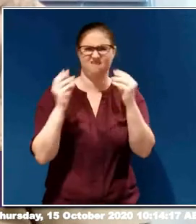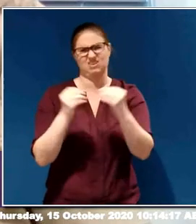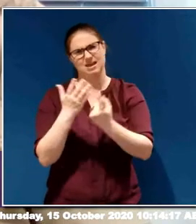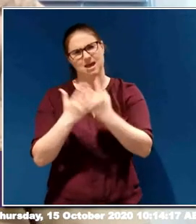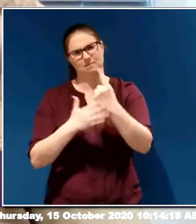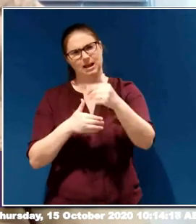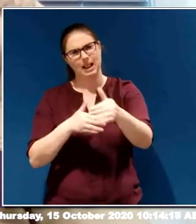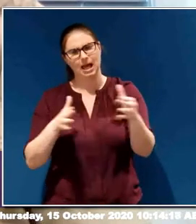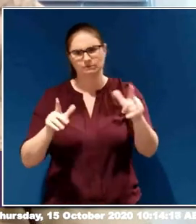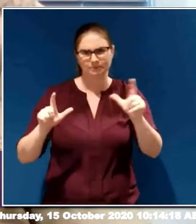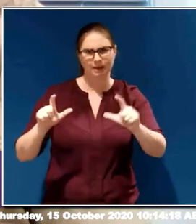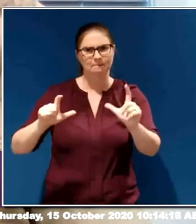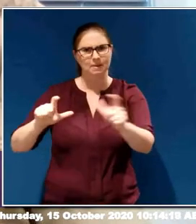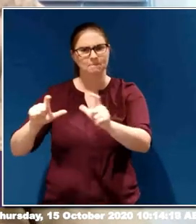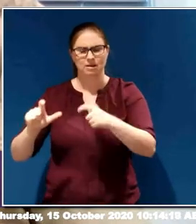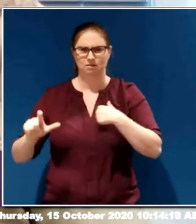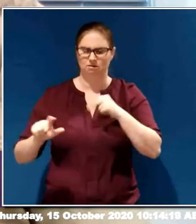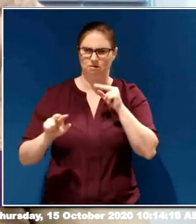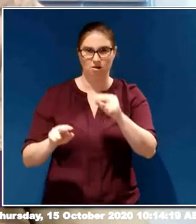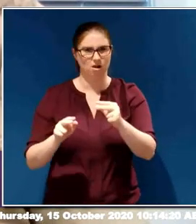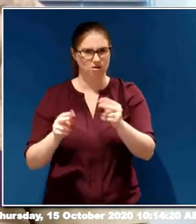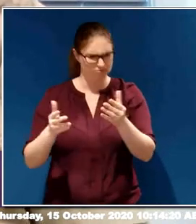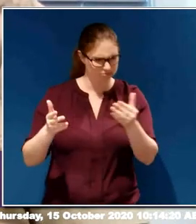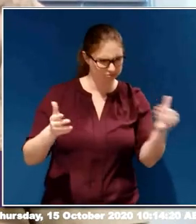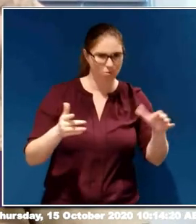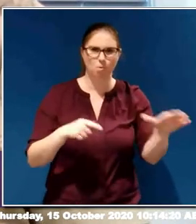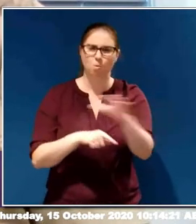I went through the photos and I saw that Jack was put up the back